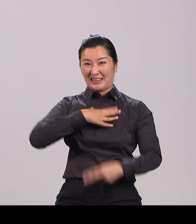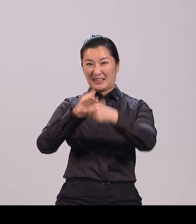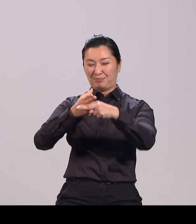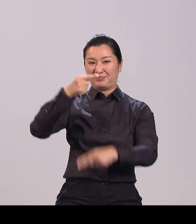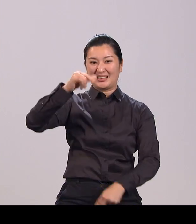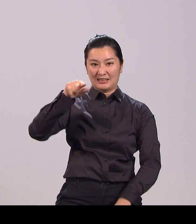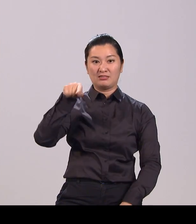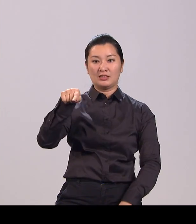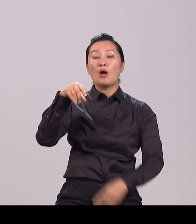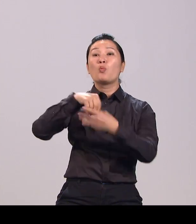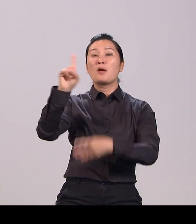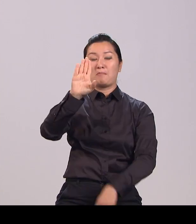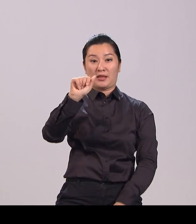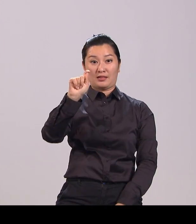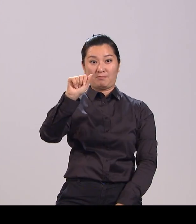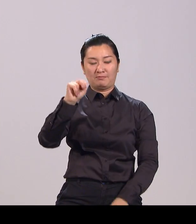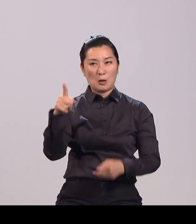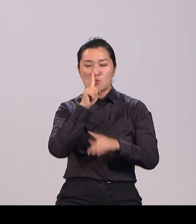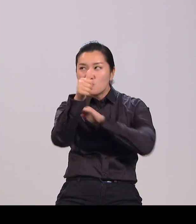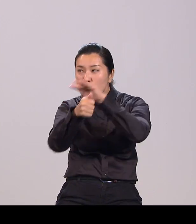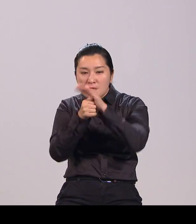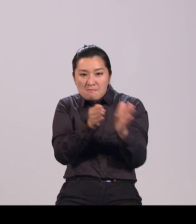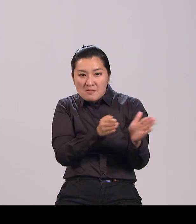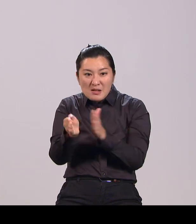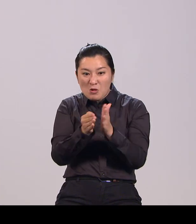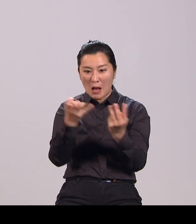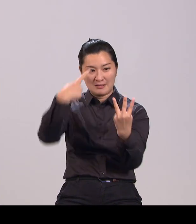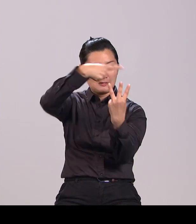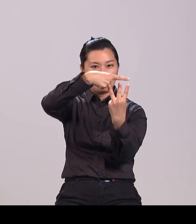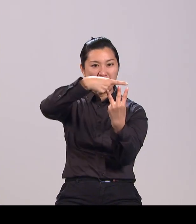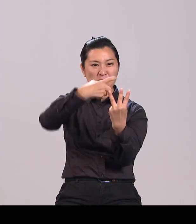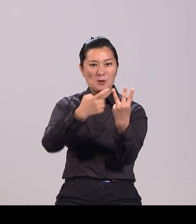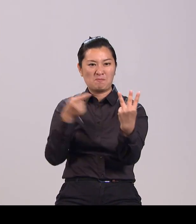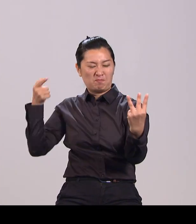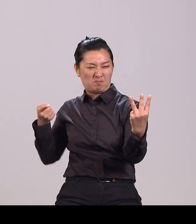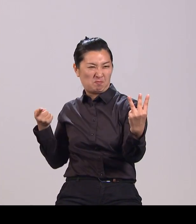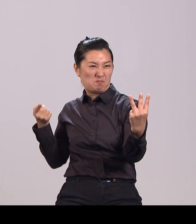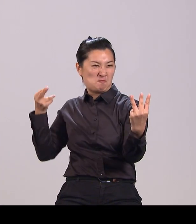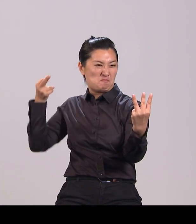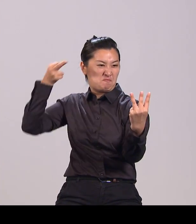They were planning to attack Singapore, to fire a rocket to hit Marina Bay Sands from Batam.